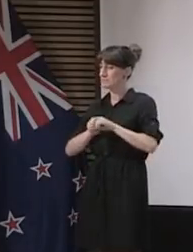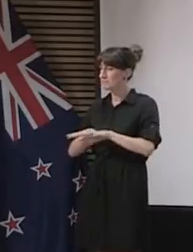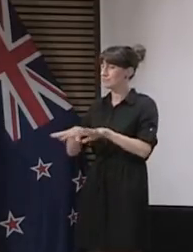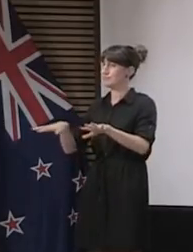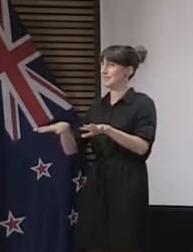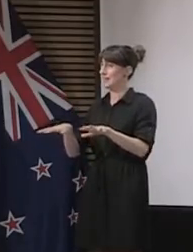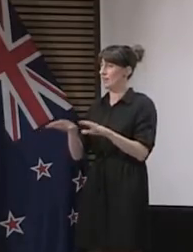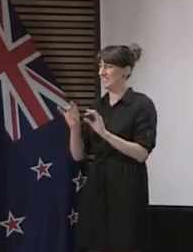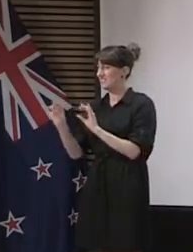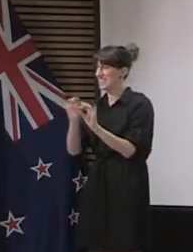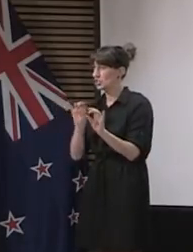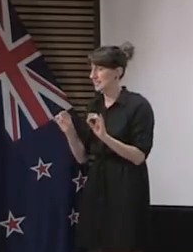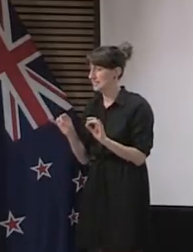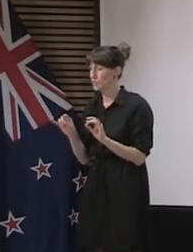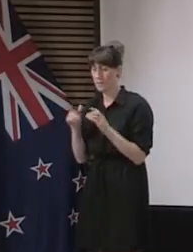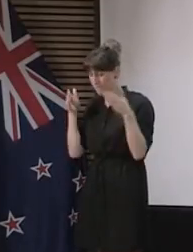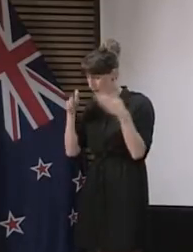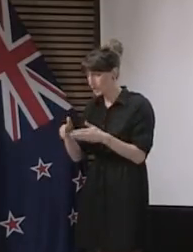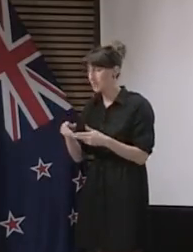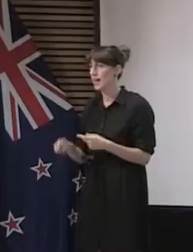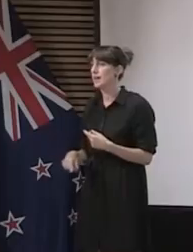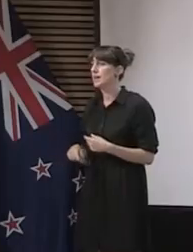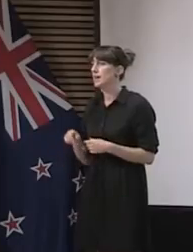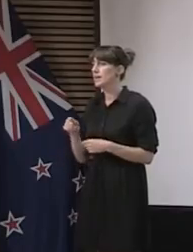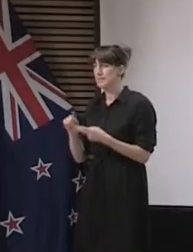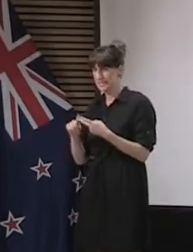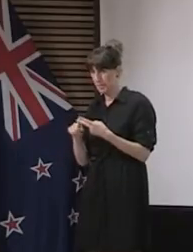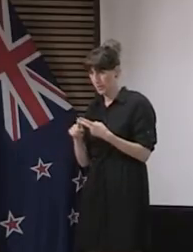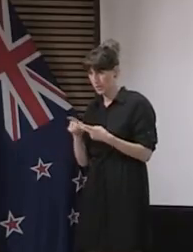We are absolutelyfocused on. That on the secondpoint, I think you mentionedthree inquiries.